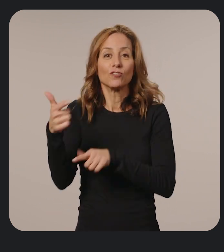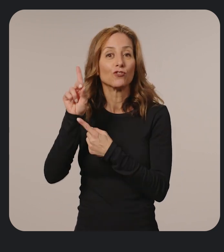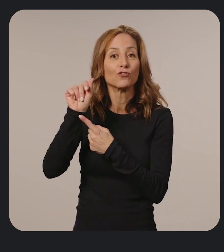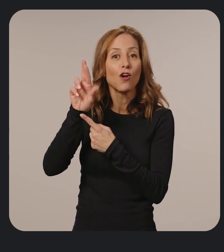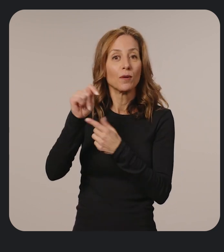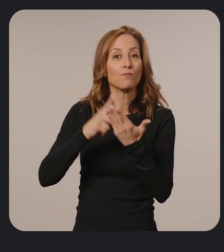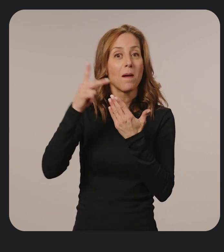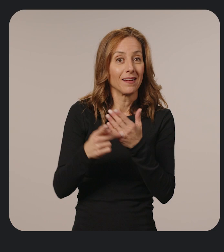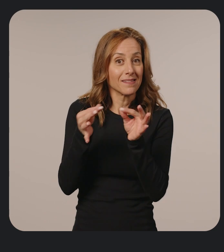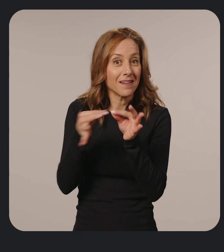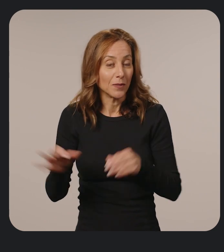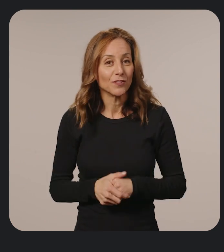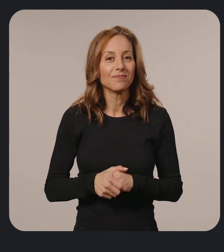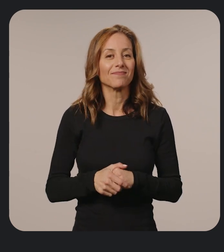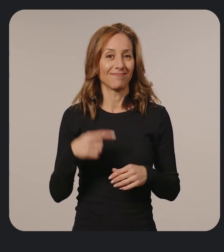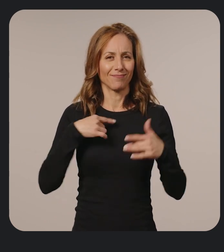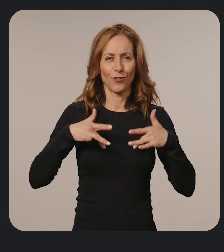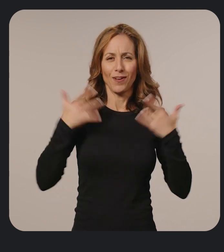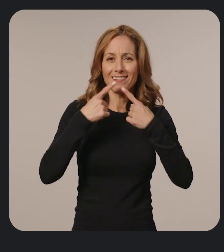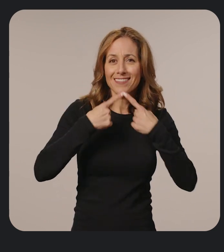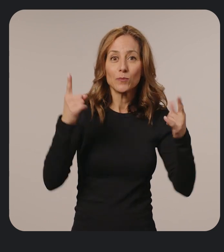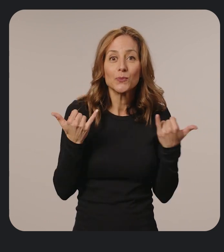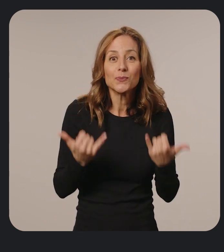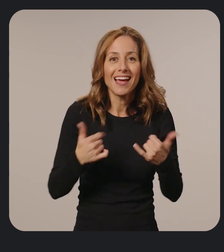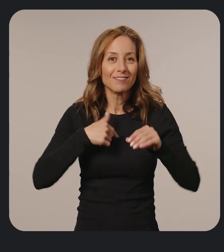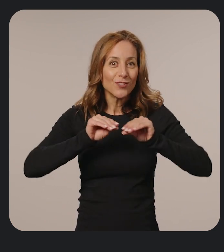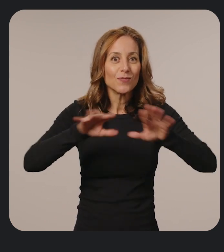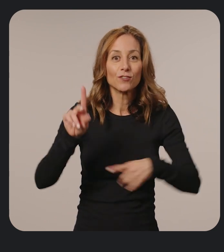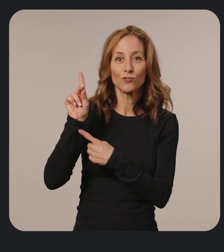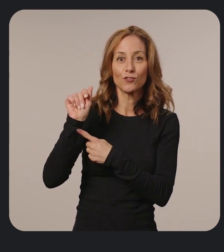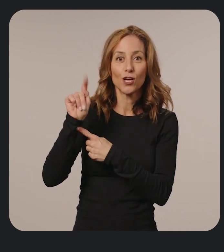turn to the Dart programming language. I am thrilled to announce that today,